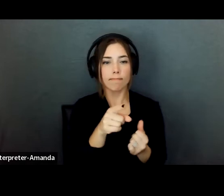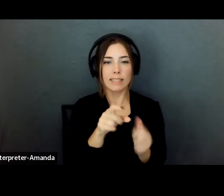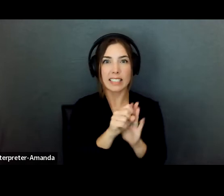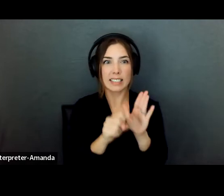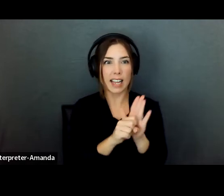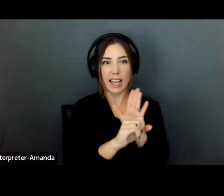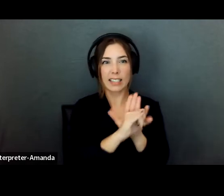in compliance now.